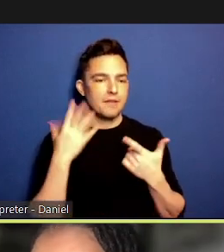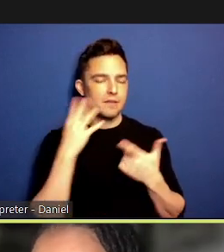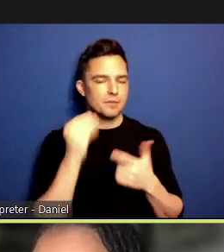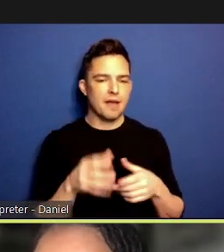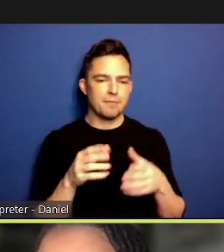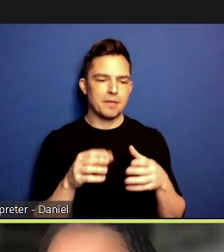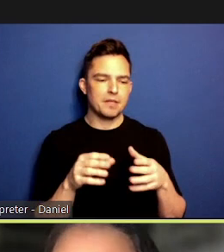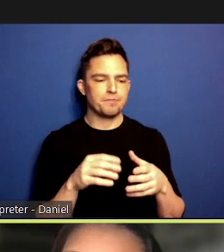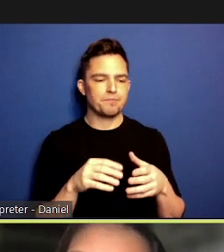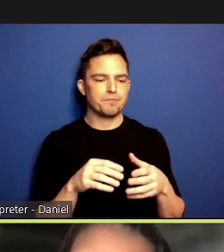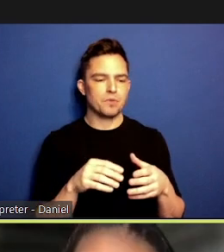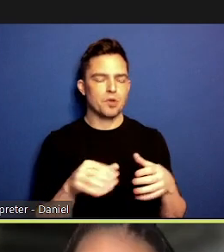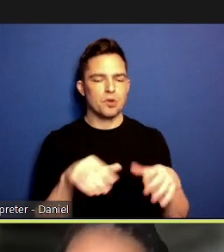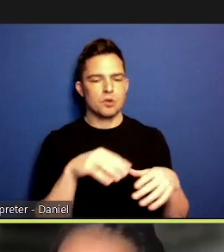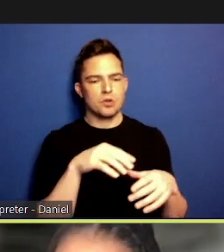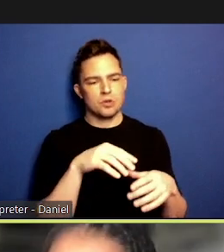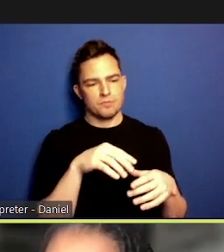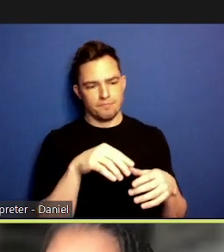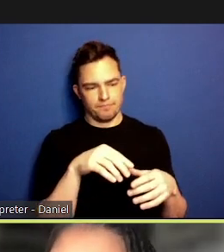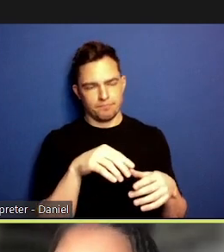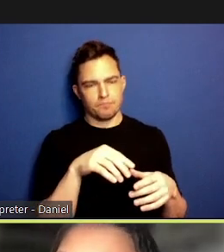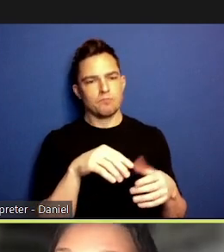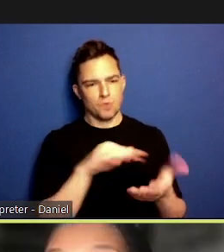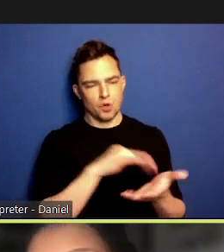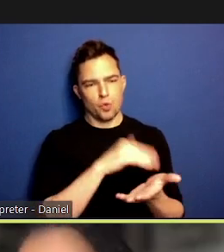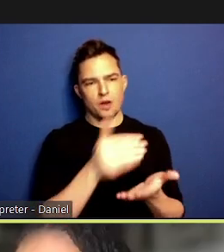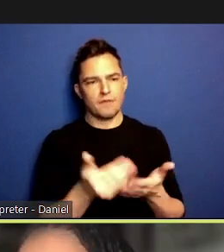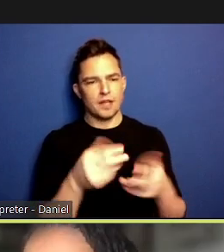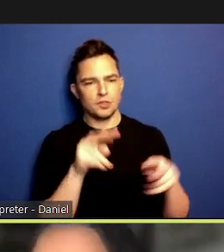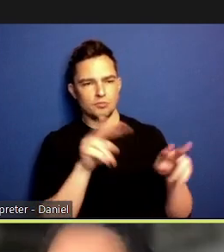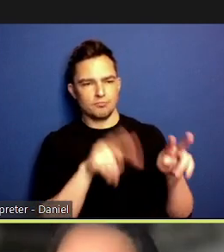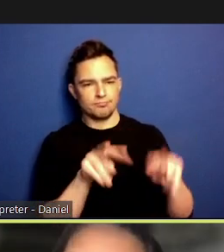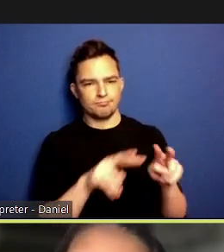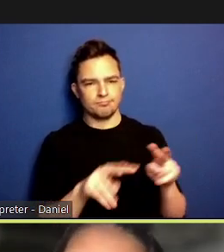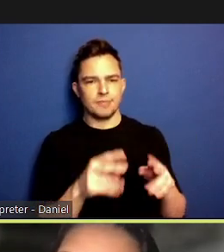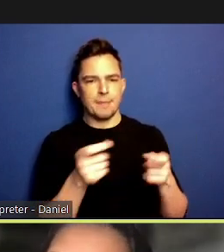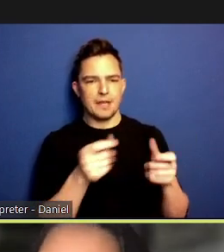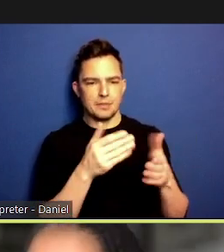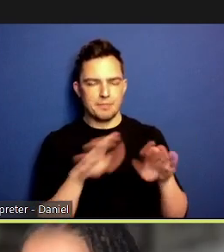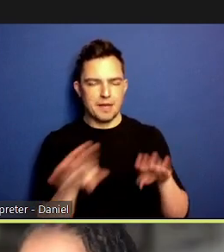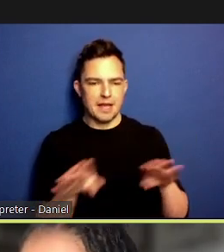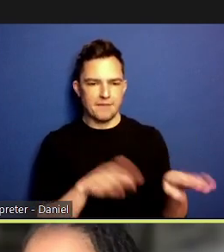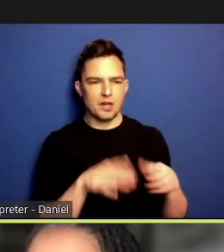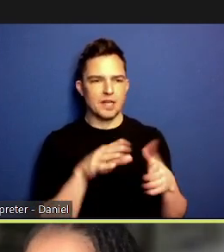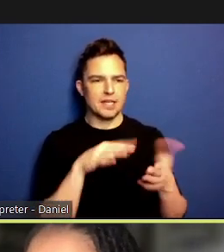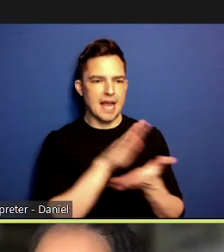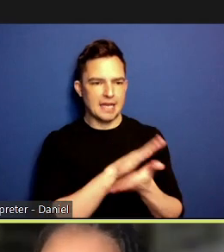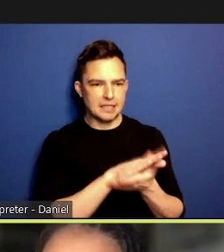data to predict their academic outcomes, manage their behavior, assign the meanings to their